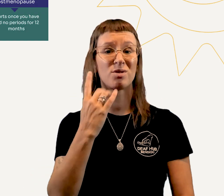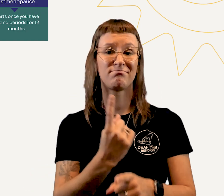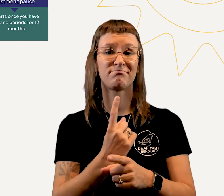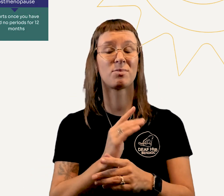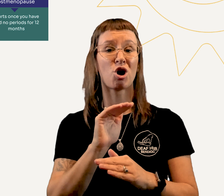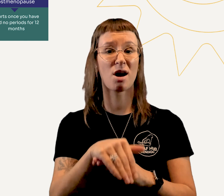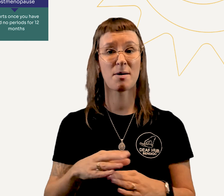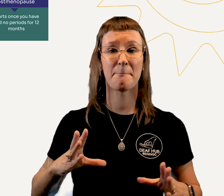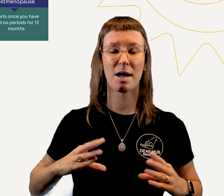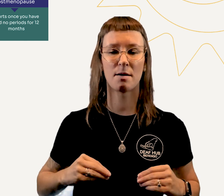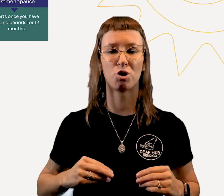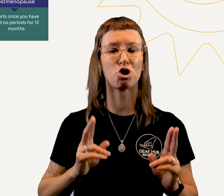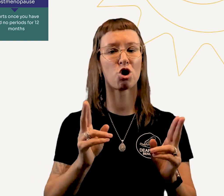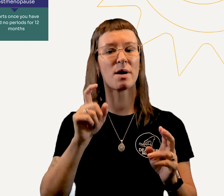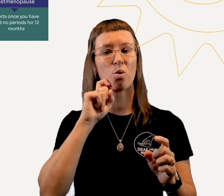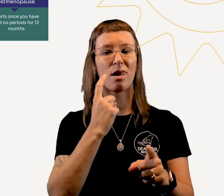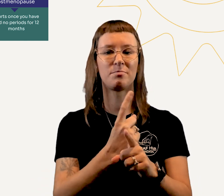Menopause is often spoken about in three stages;